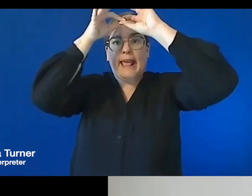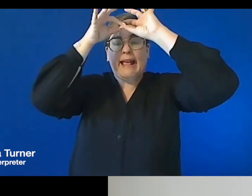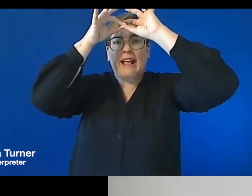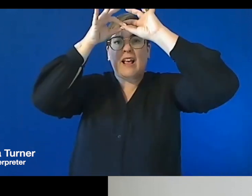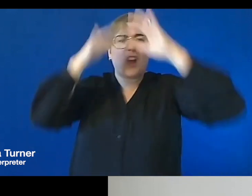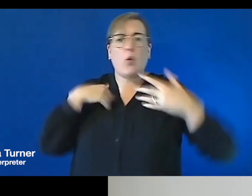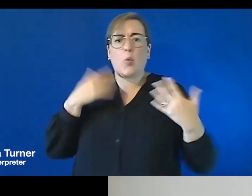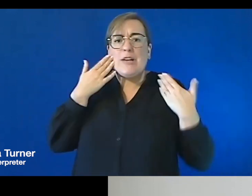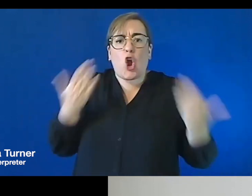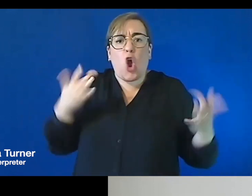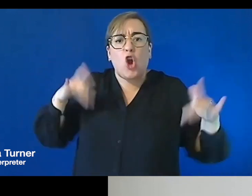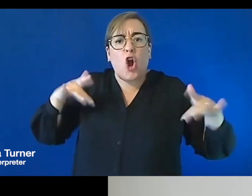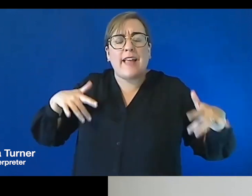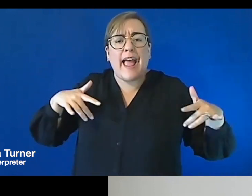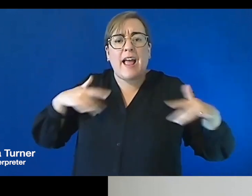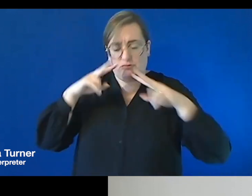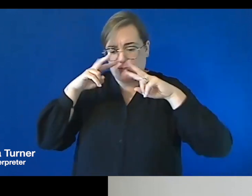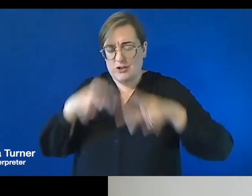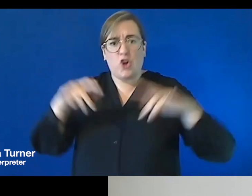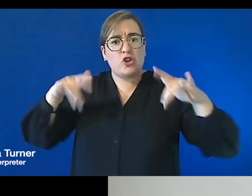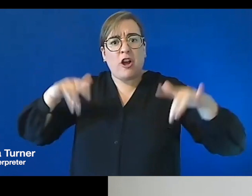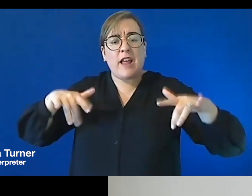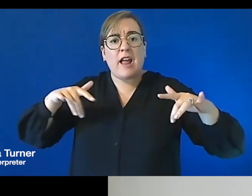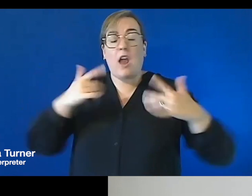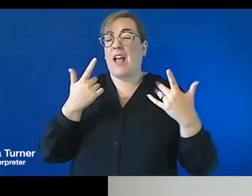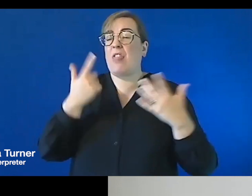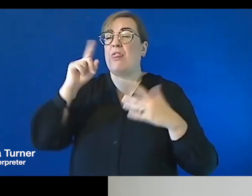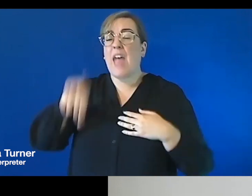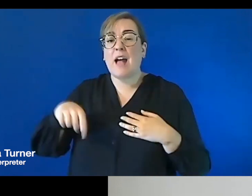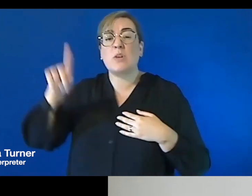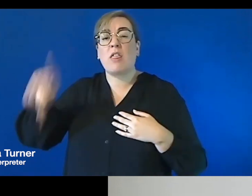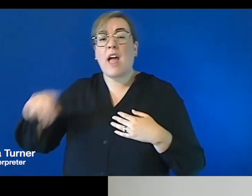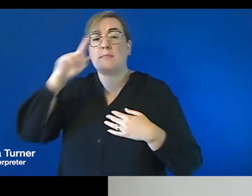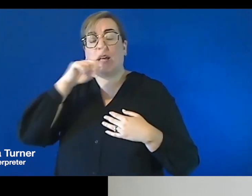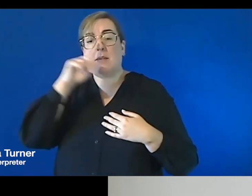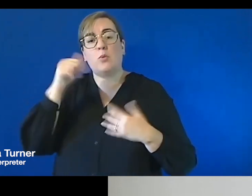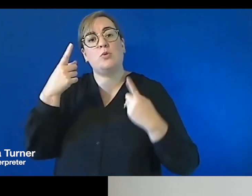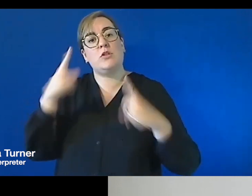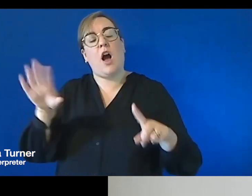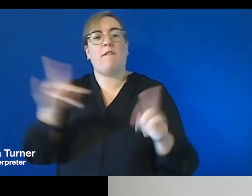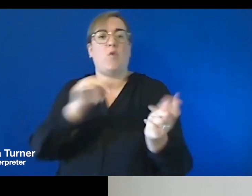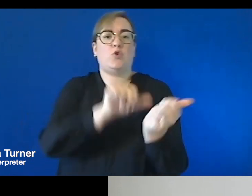thousands of people die due to suicides and it's really not filled for jokes, it's not funny,